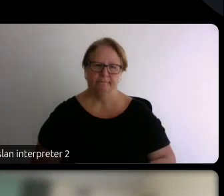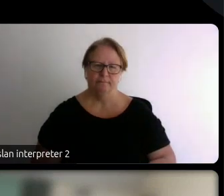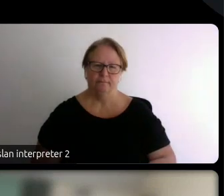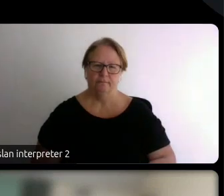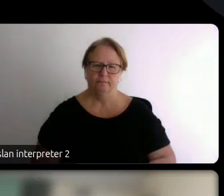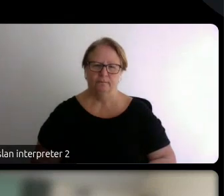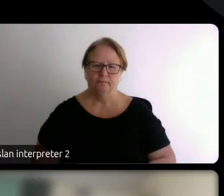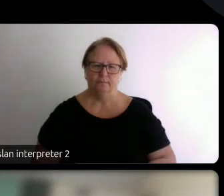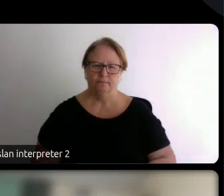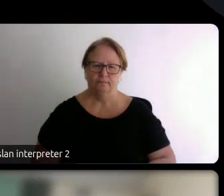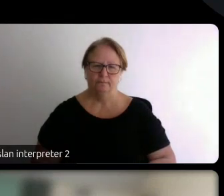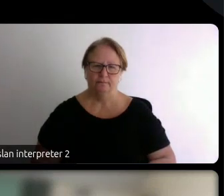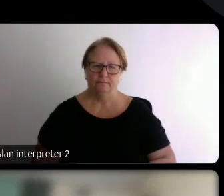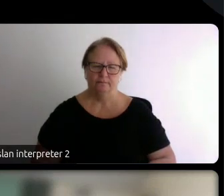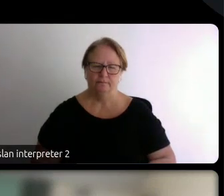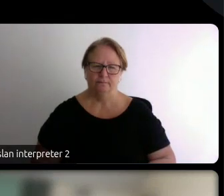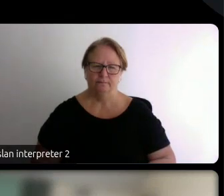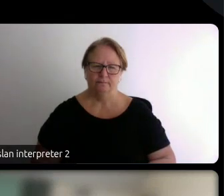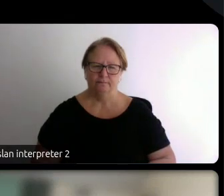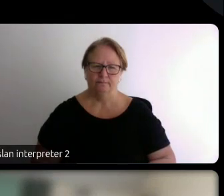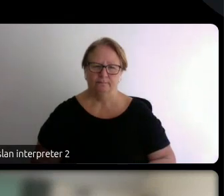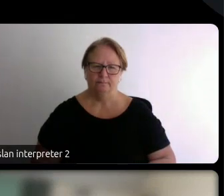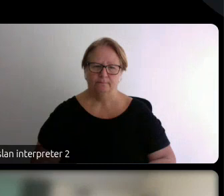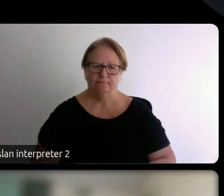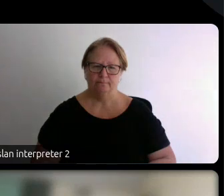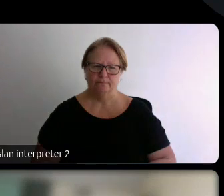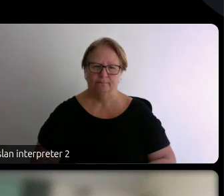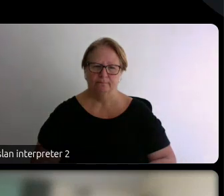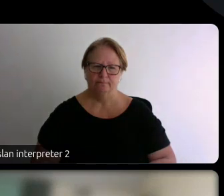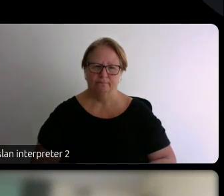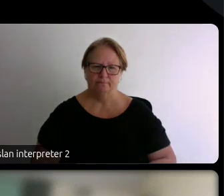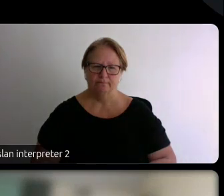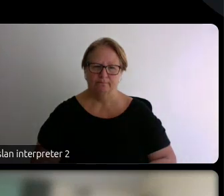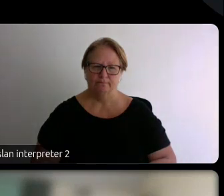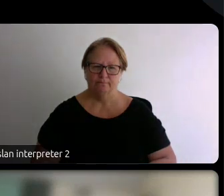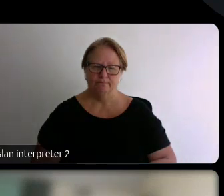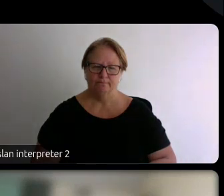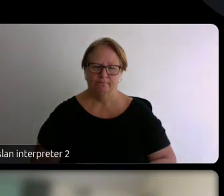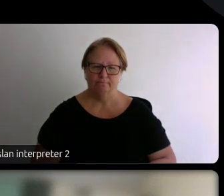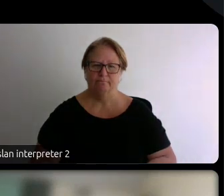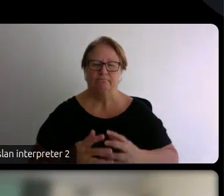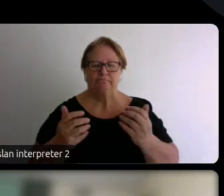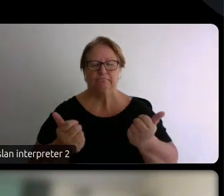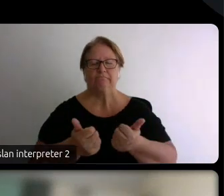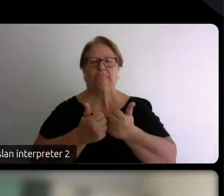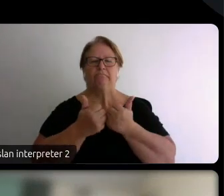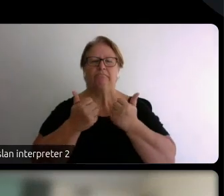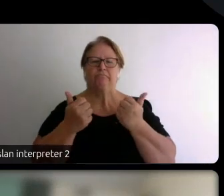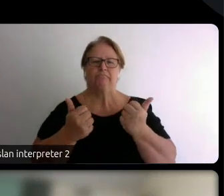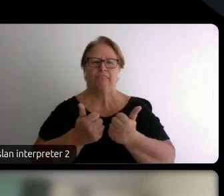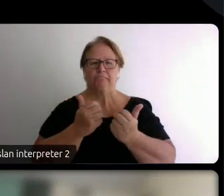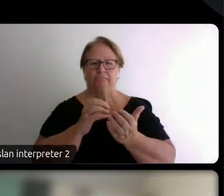um an absolute bounty of information and publications. Um, you can see there that